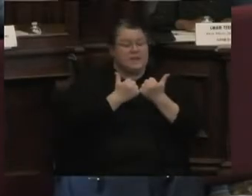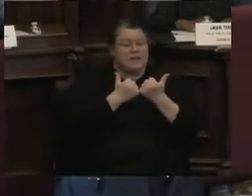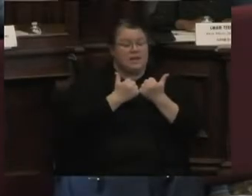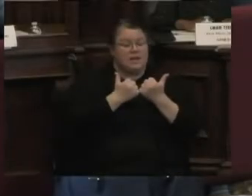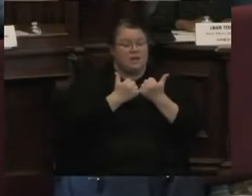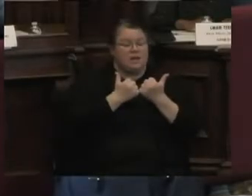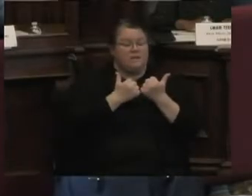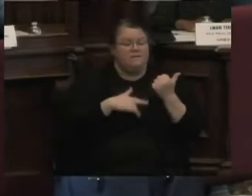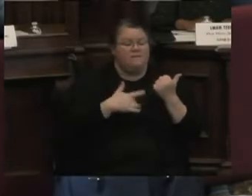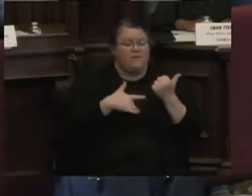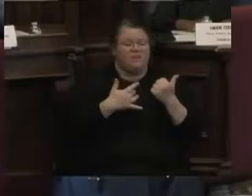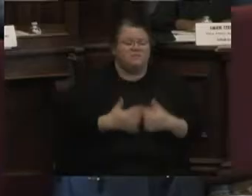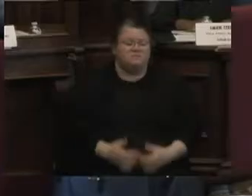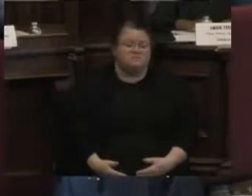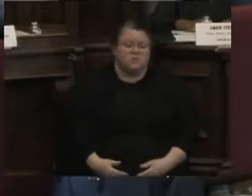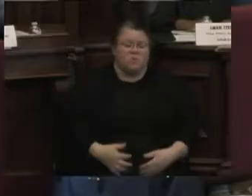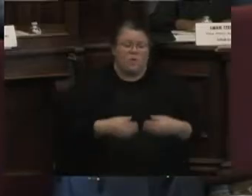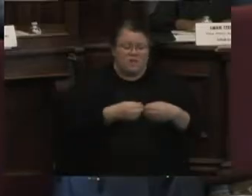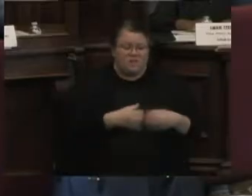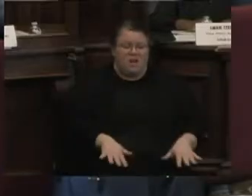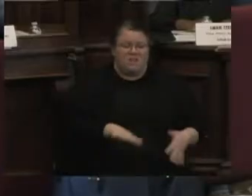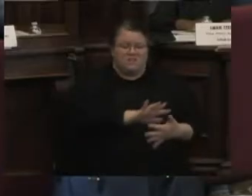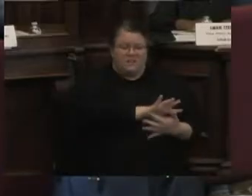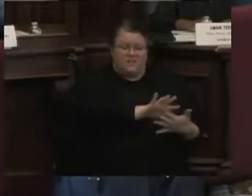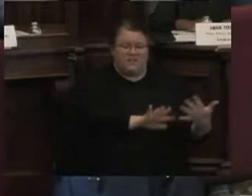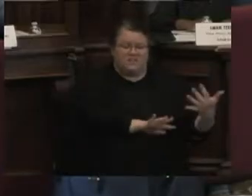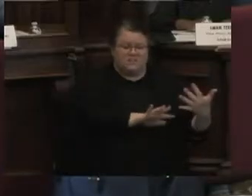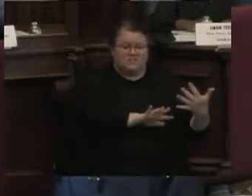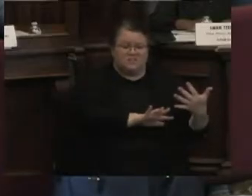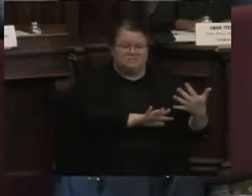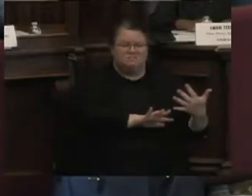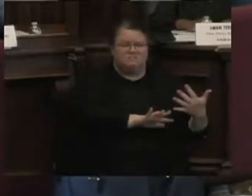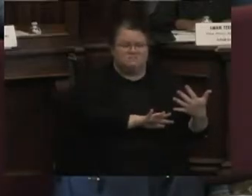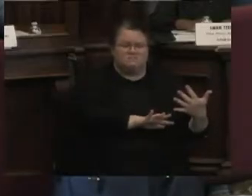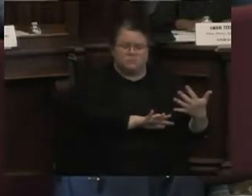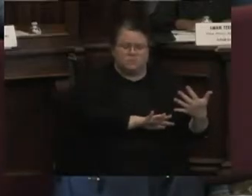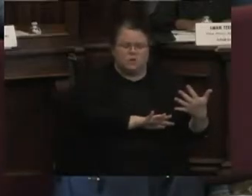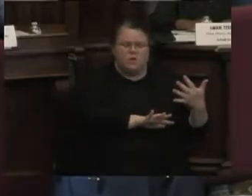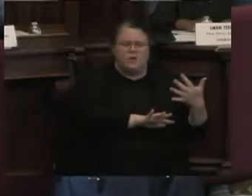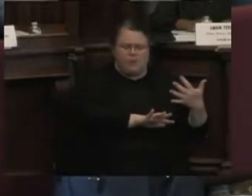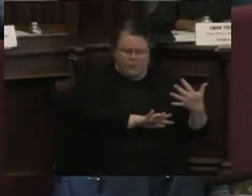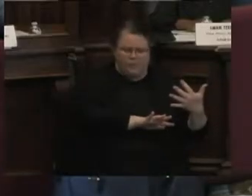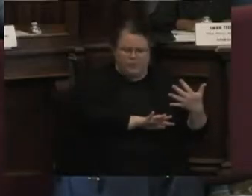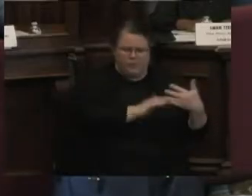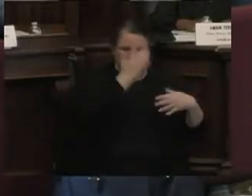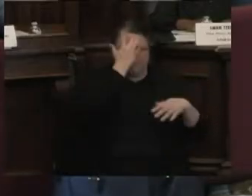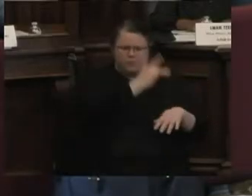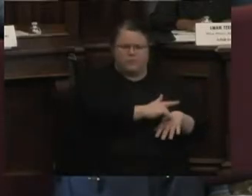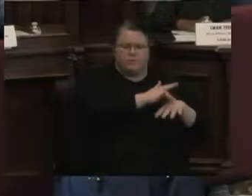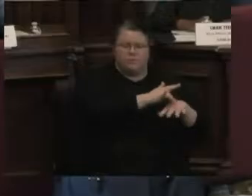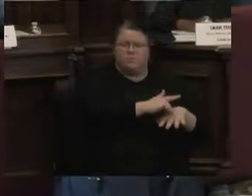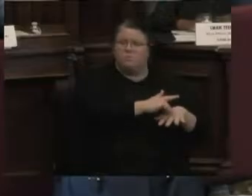is about whether our agency chooses to remain frozen in